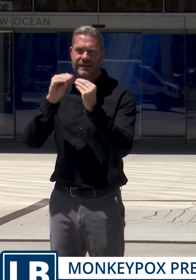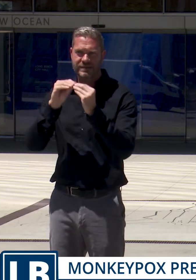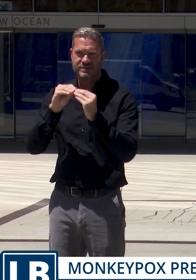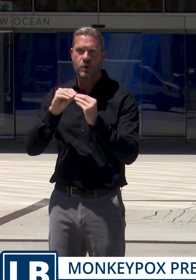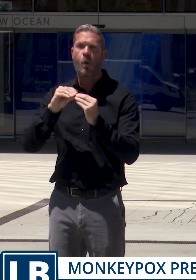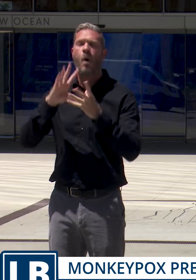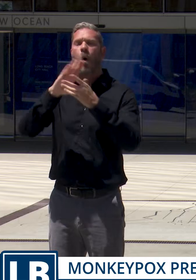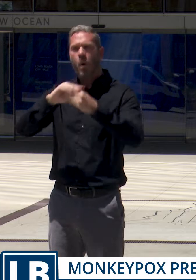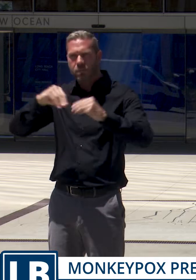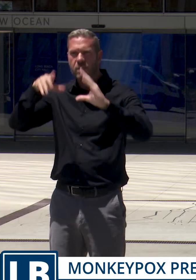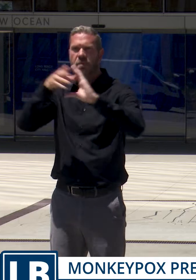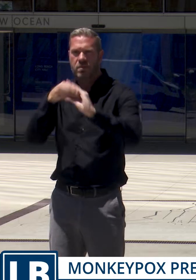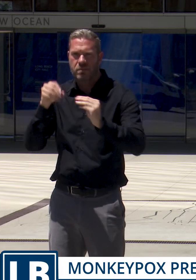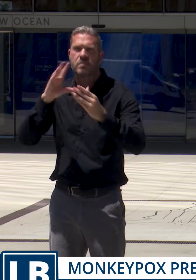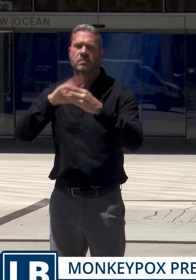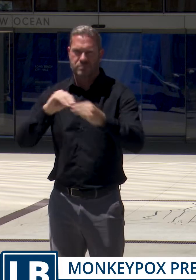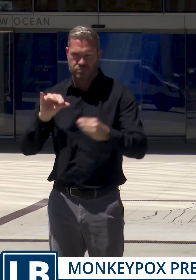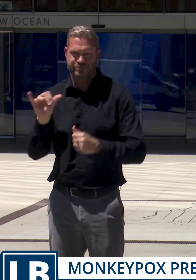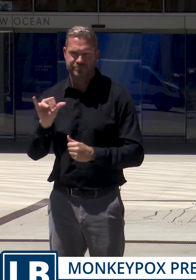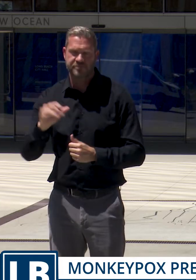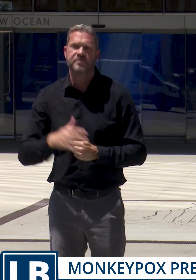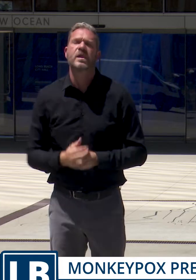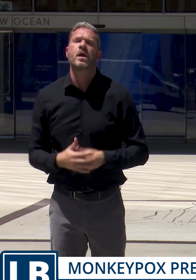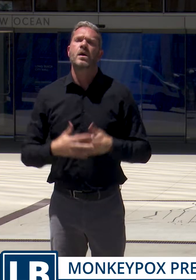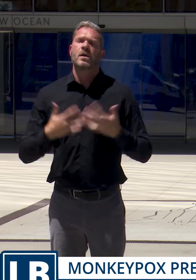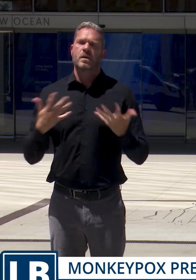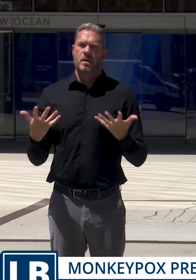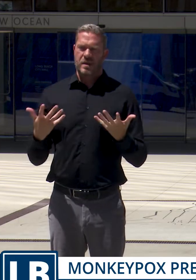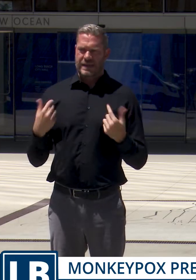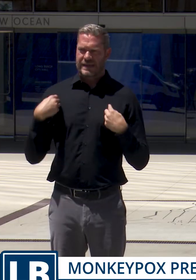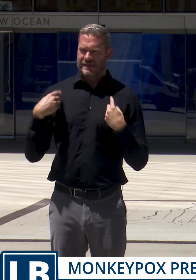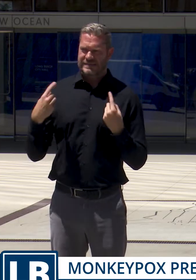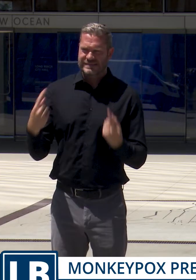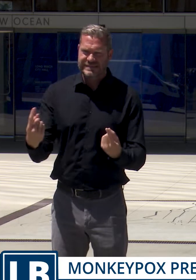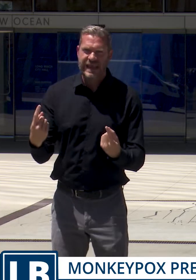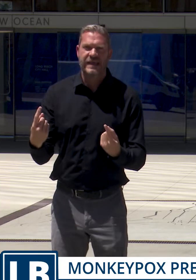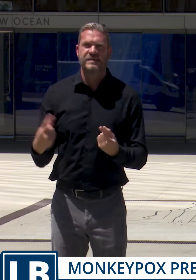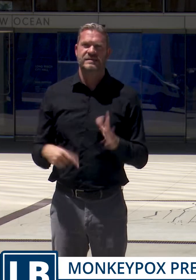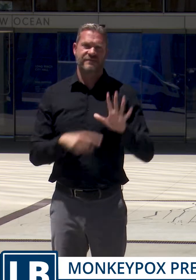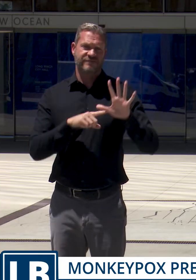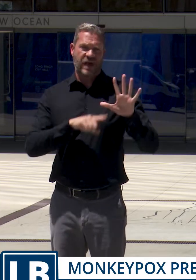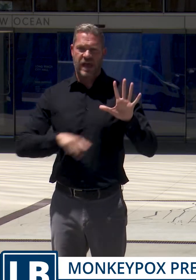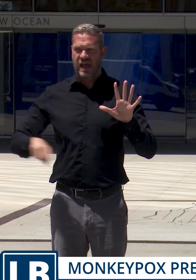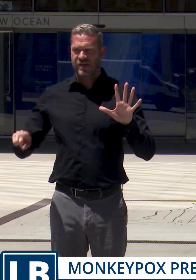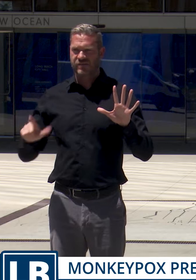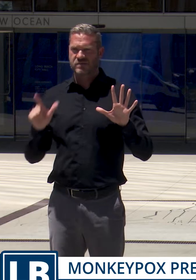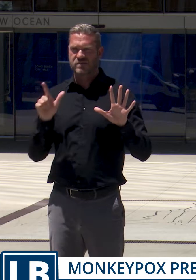once someone is exposed to the virus most of the time however symptoms develop in 7 to 14 days